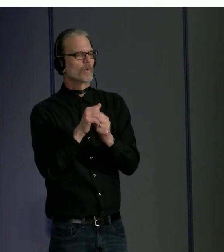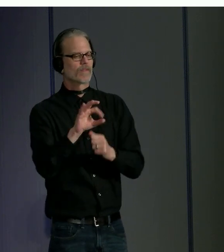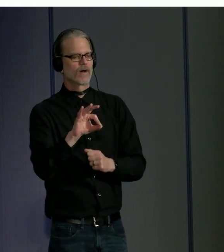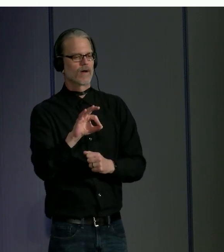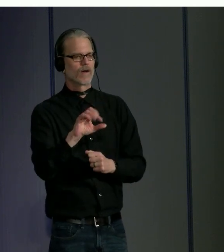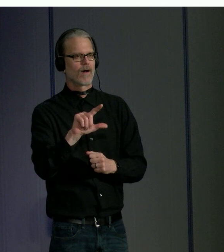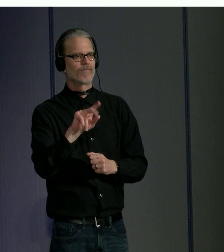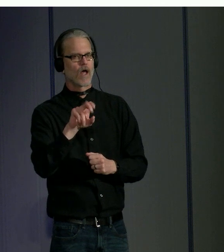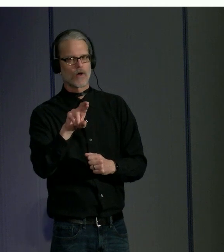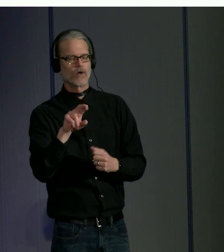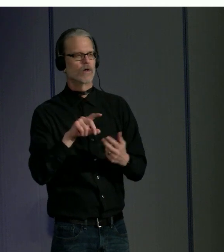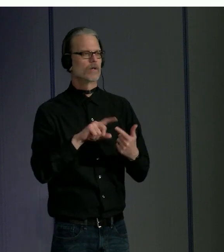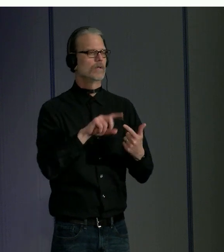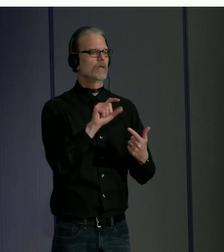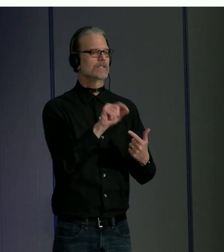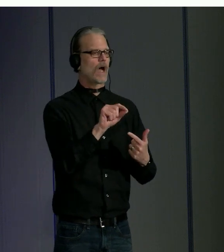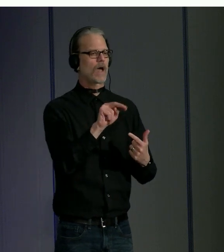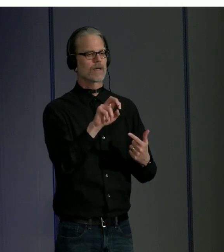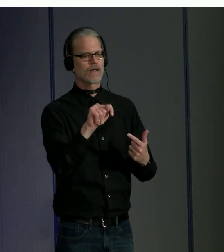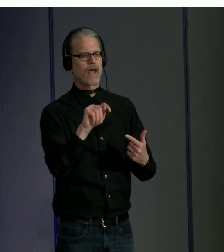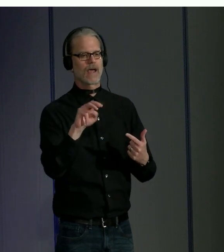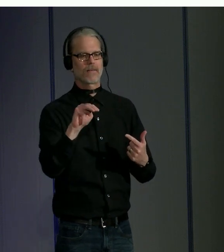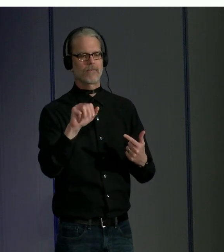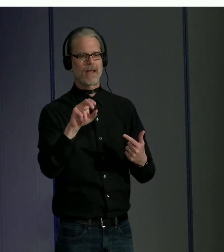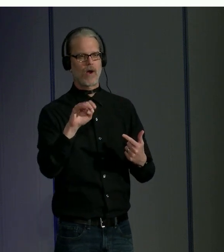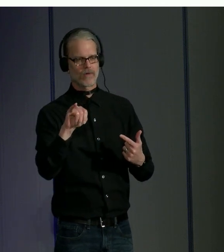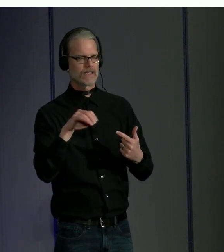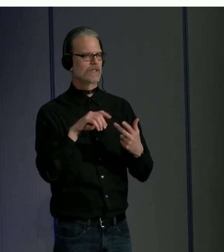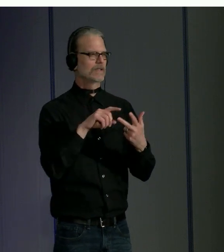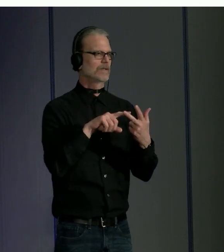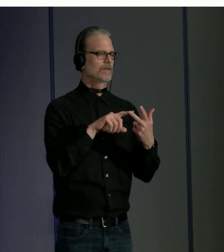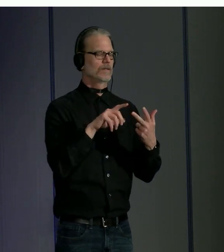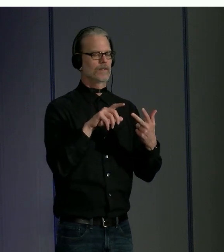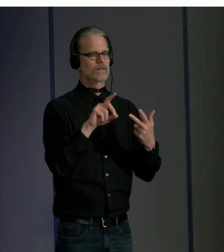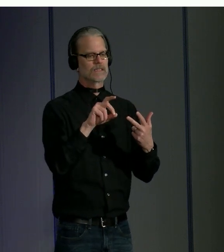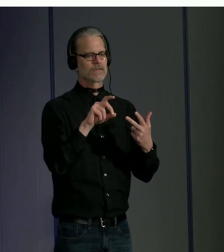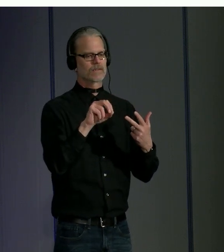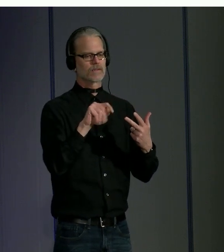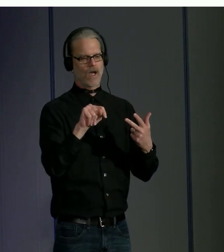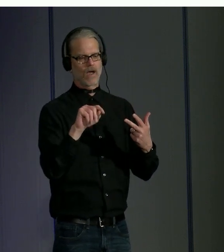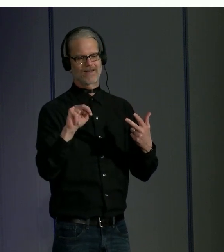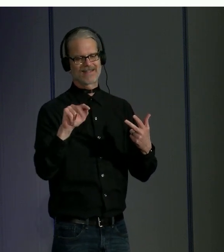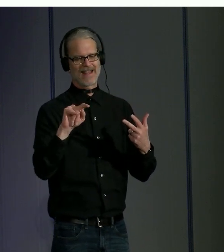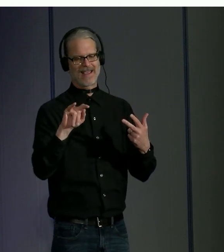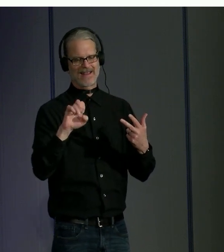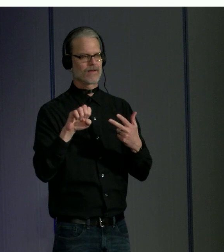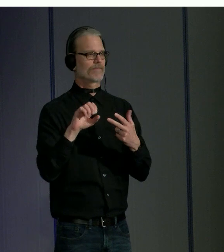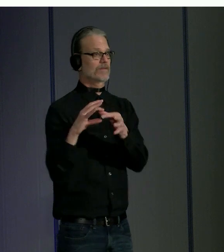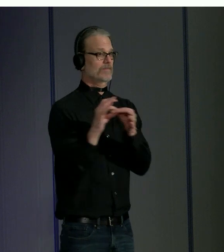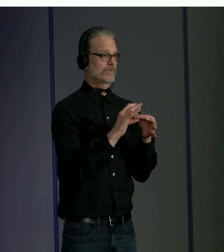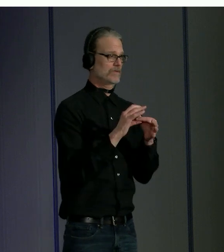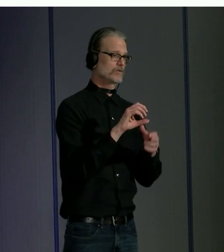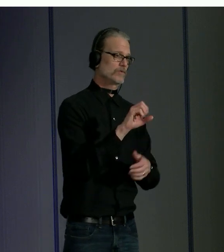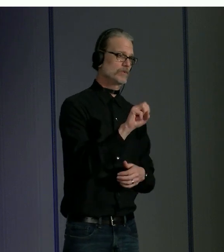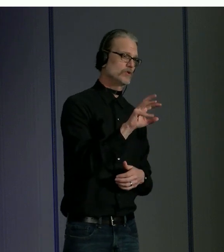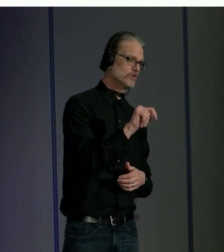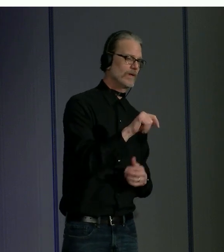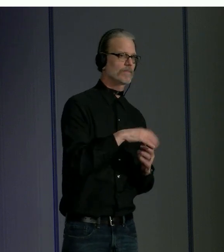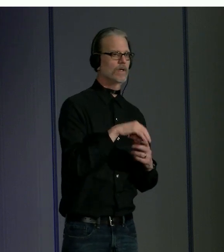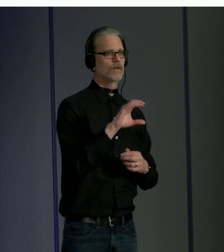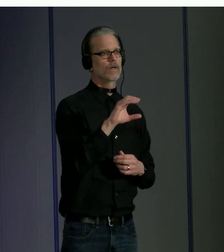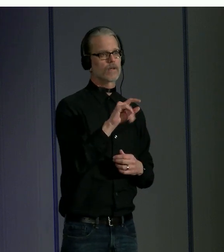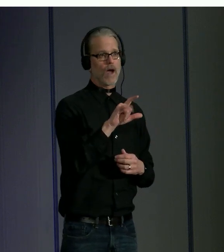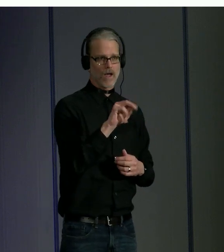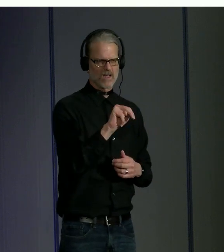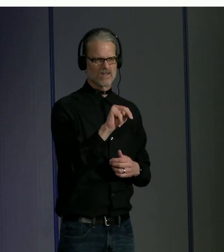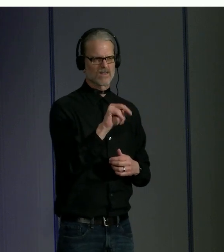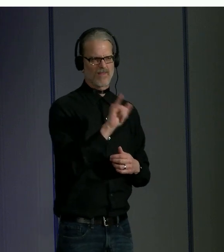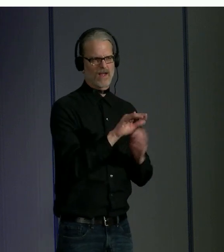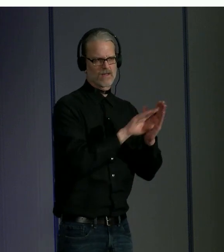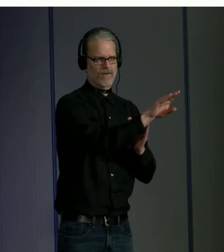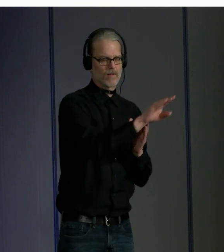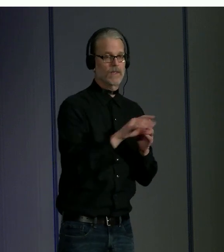and that is opposed to the Swift and Cotland in development.